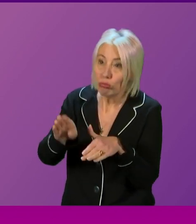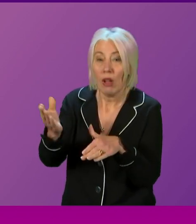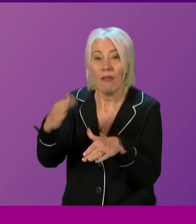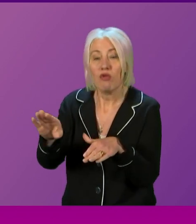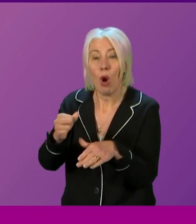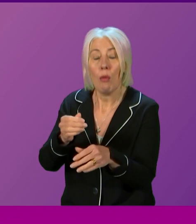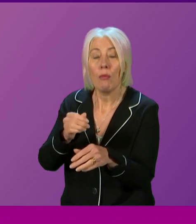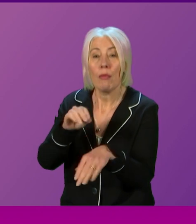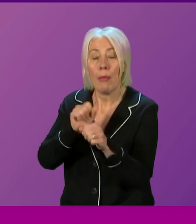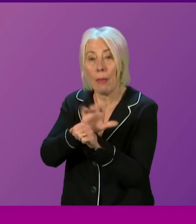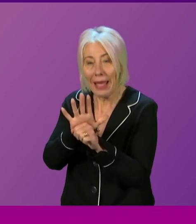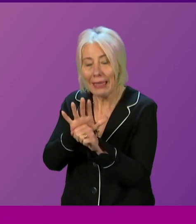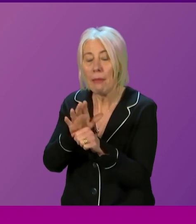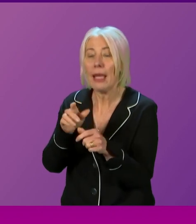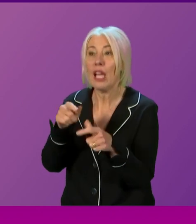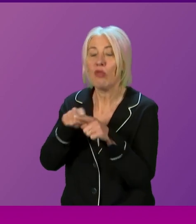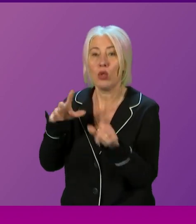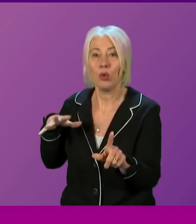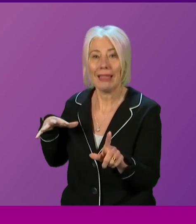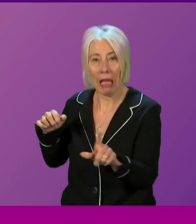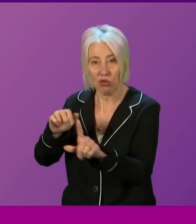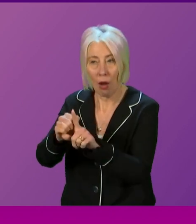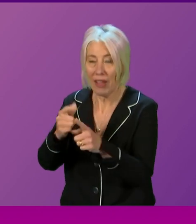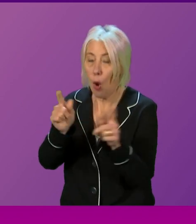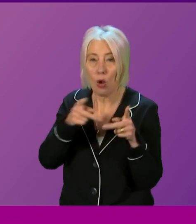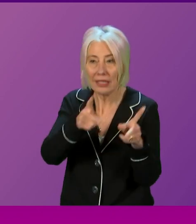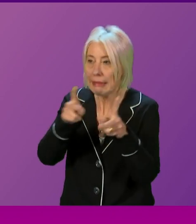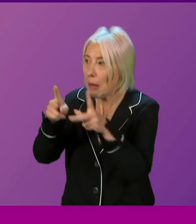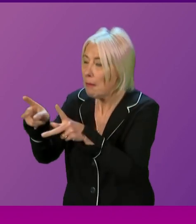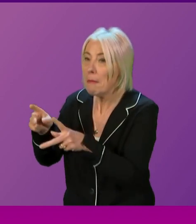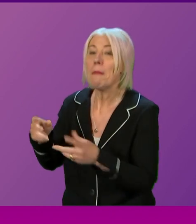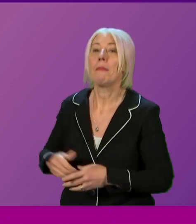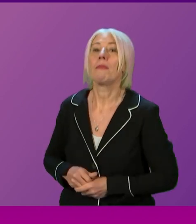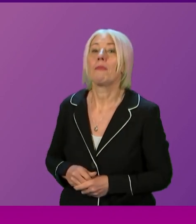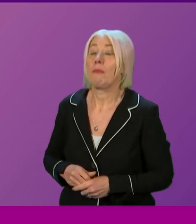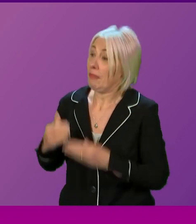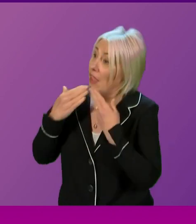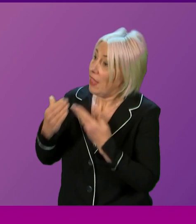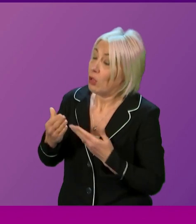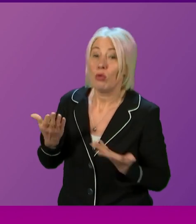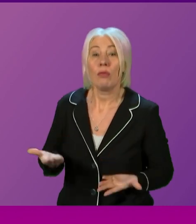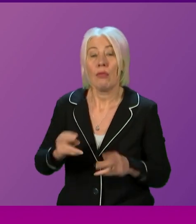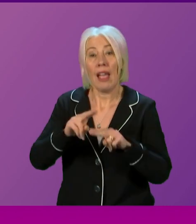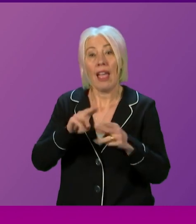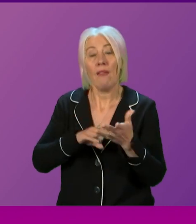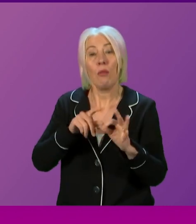on backlogs in all different aspects of the system. That concludes First Minister’s questions.